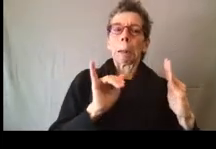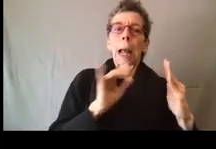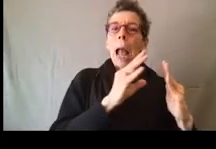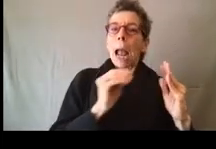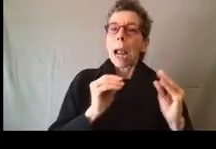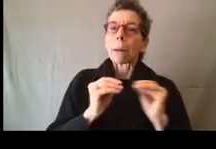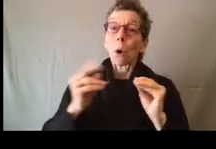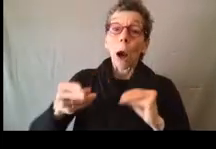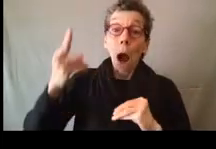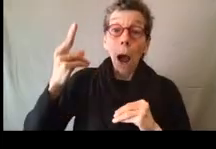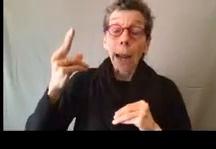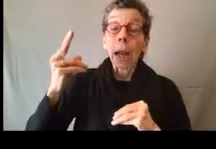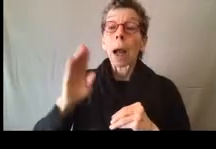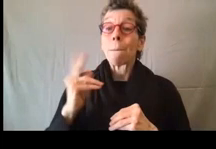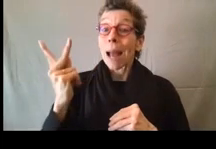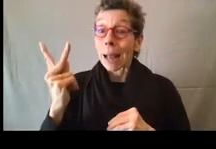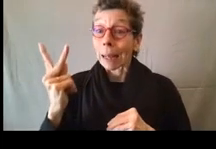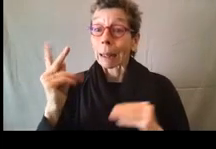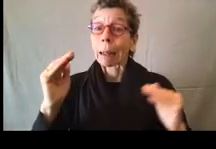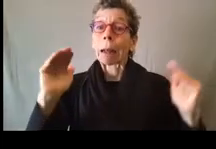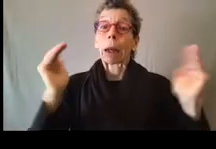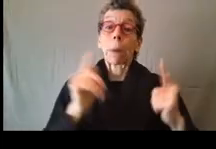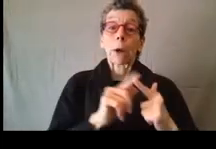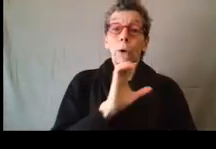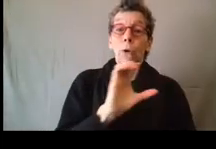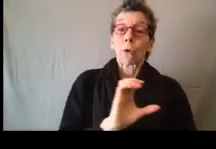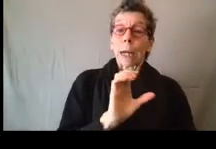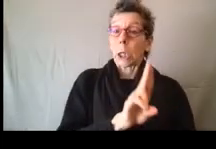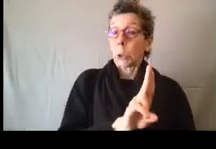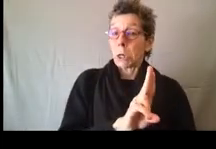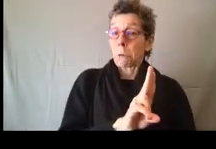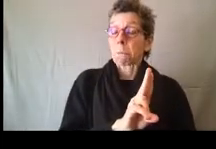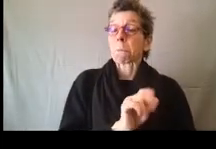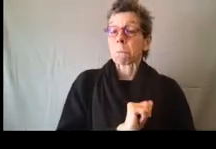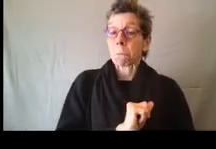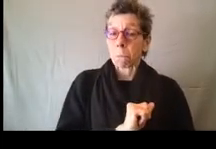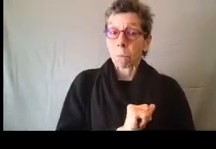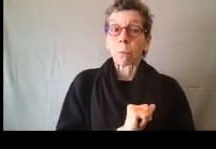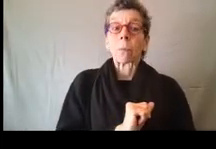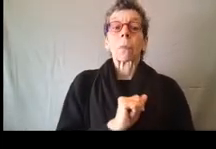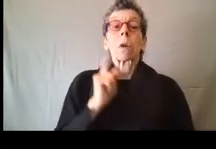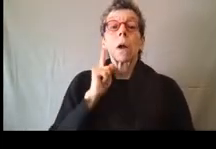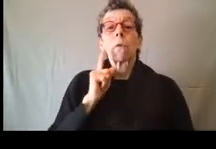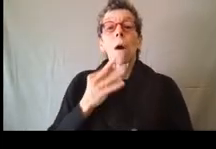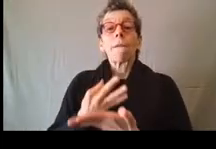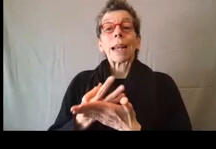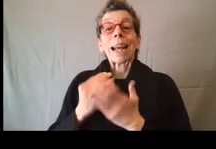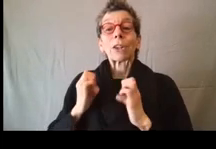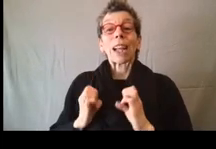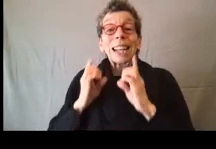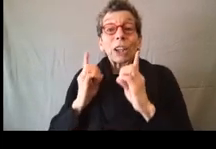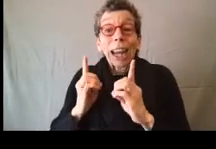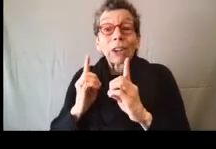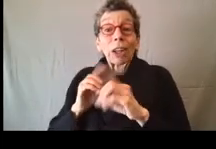banks as opposed to credit unions. For the category of financial education and counseling,